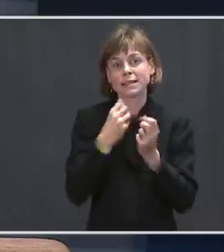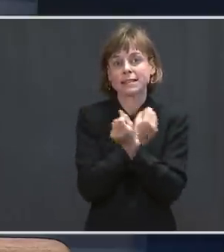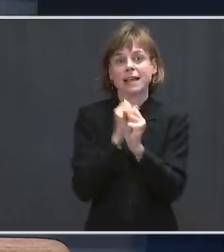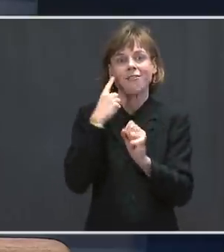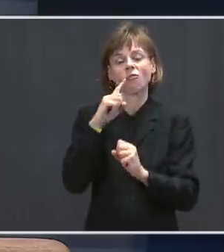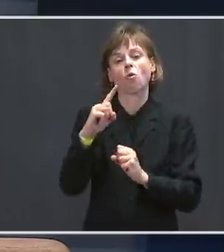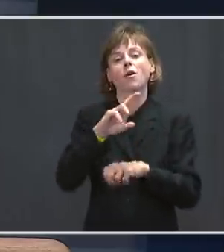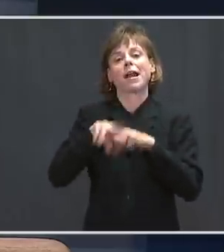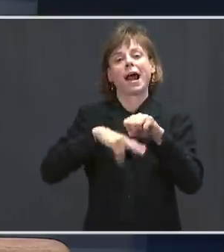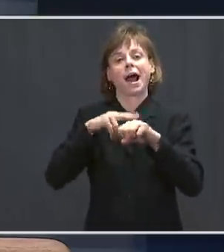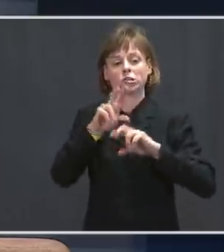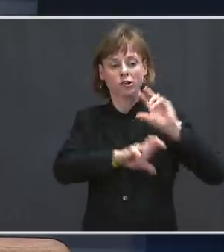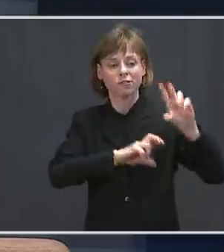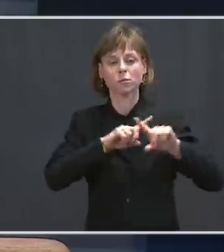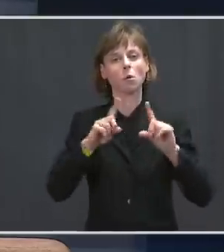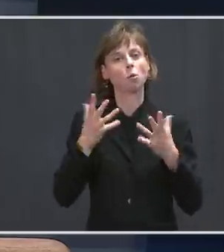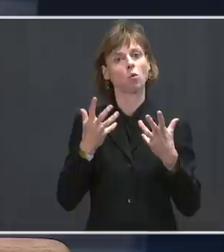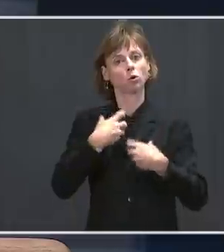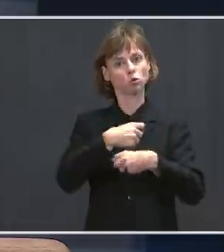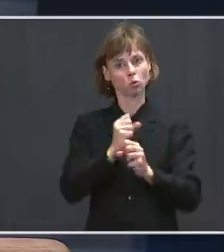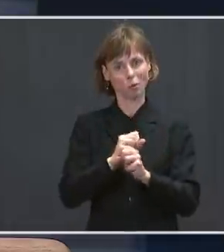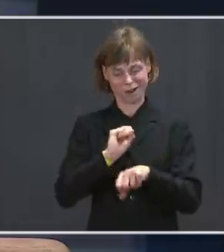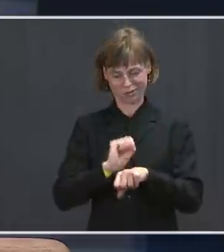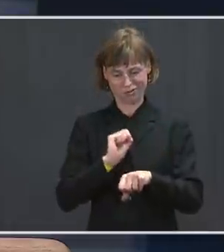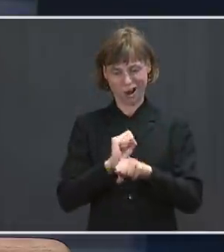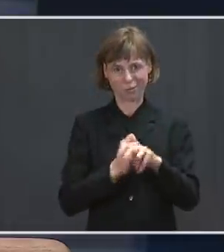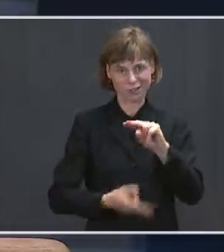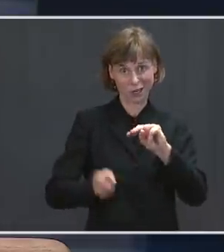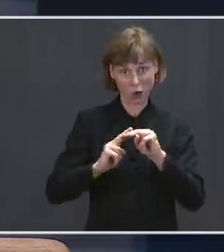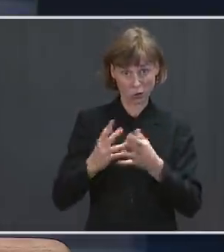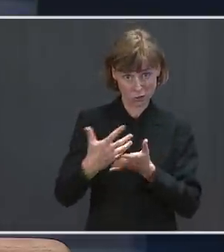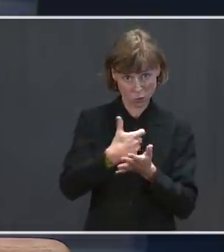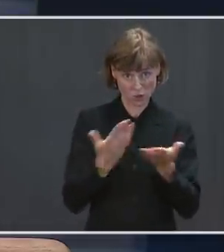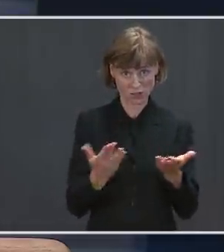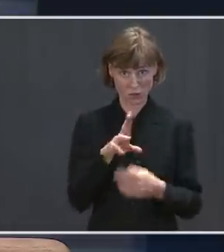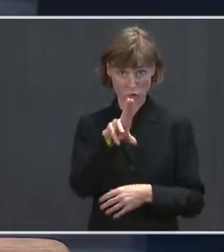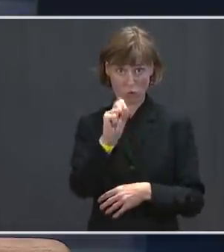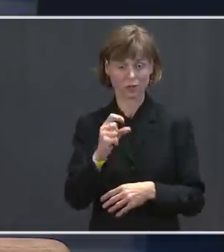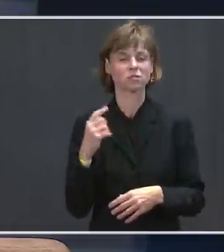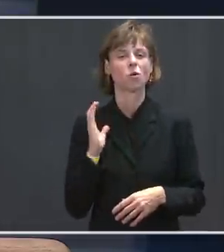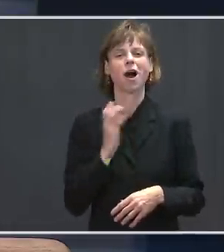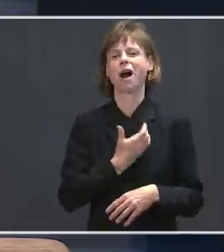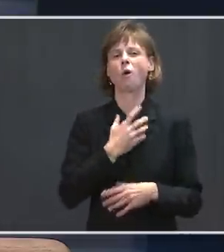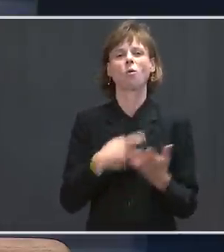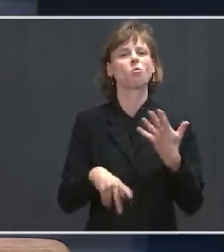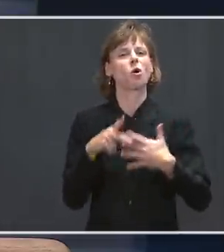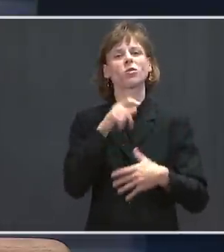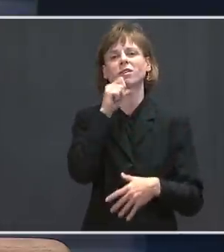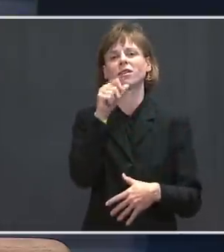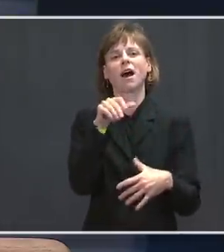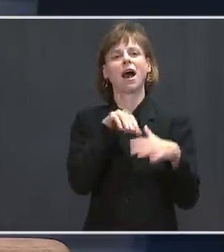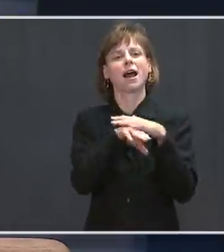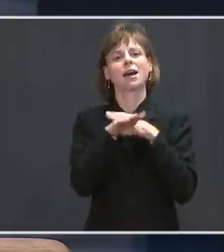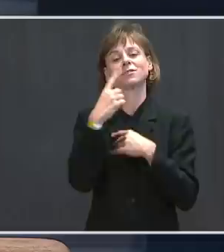and raising wages here in the United States. So, our priority is not to get access for Goldman Sachs in China,